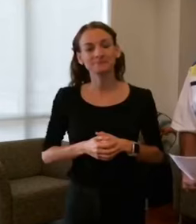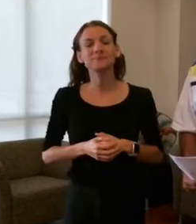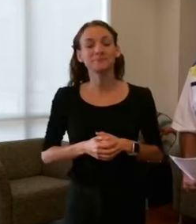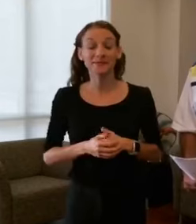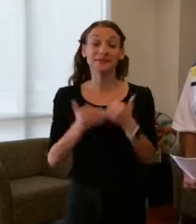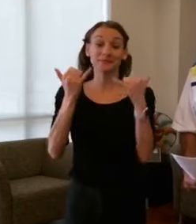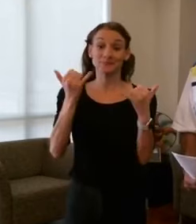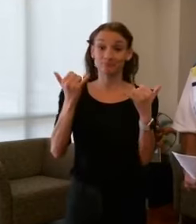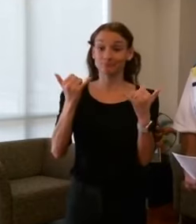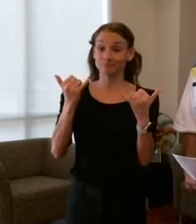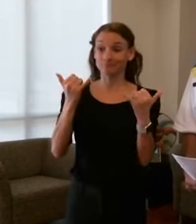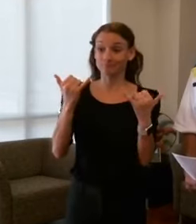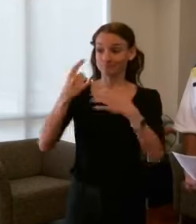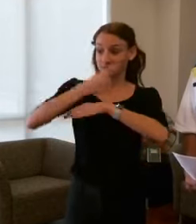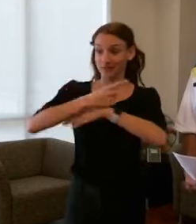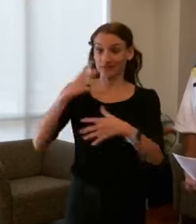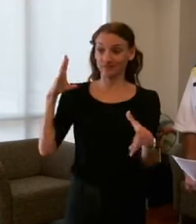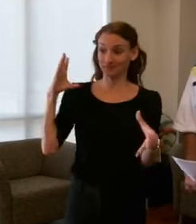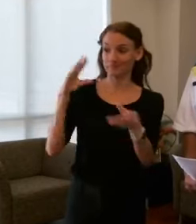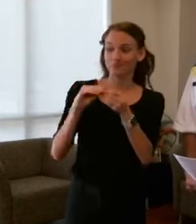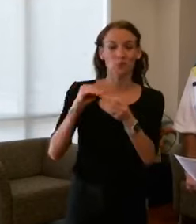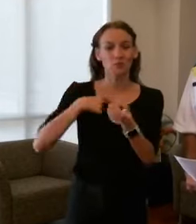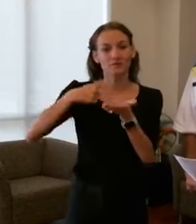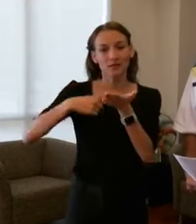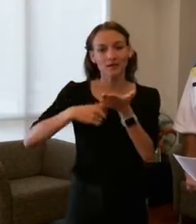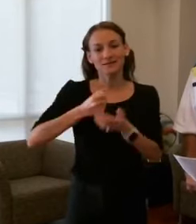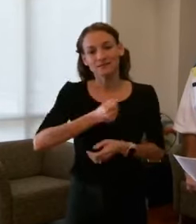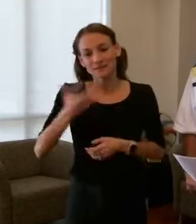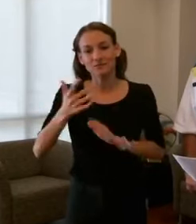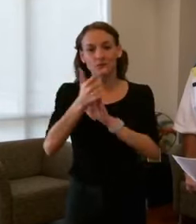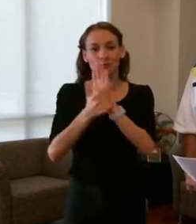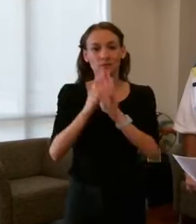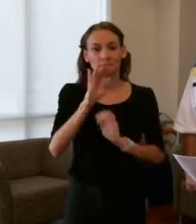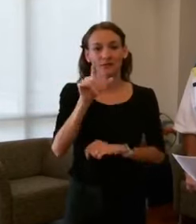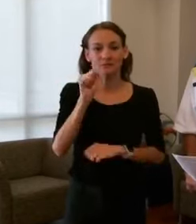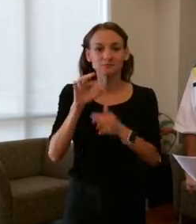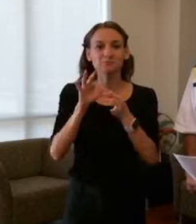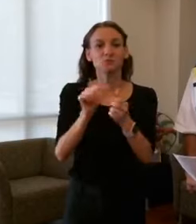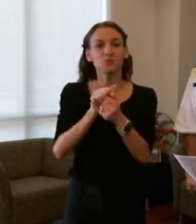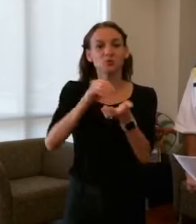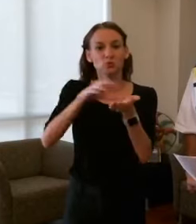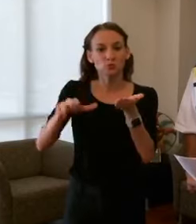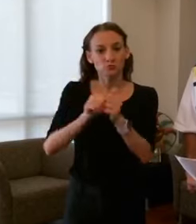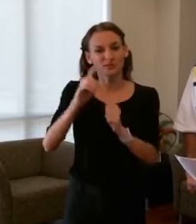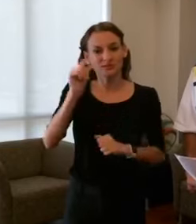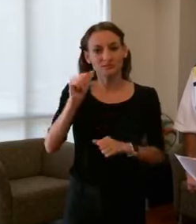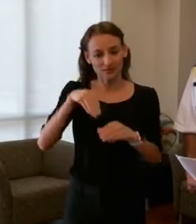Now today, we've covered several bills, connected this news with disabilities and special education,